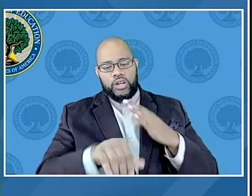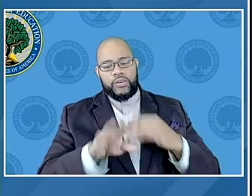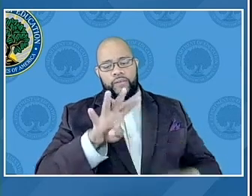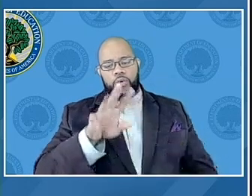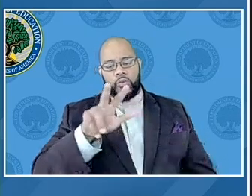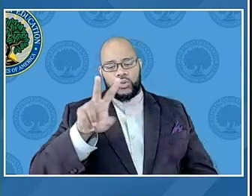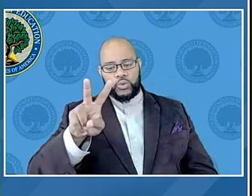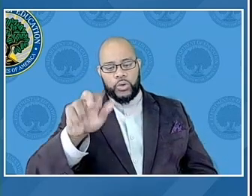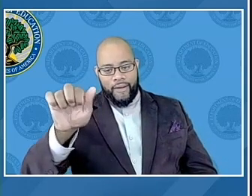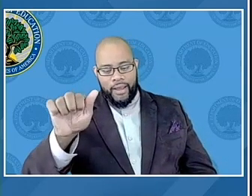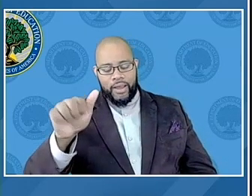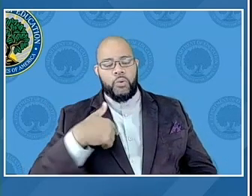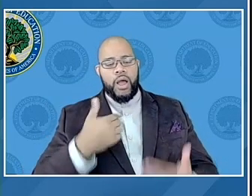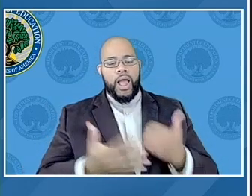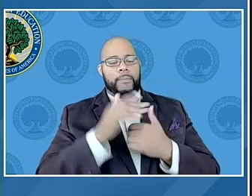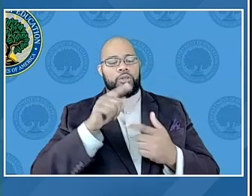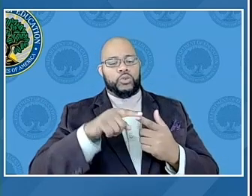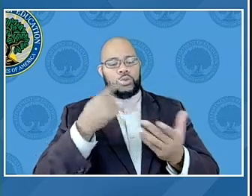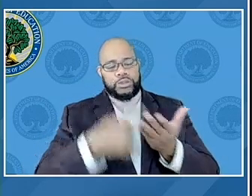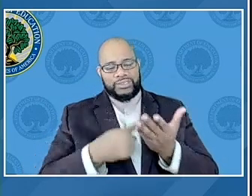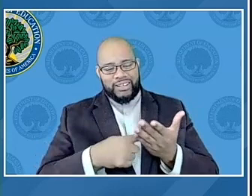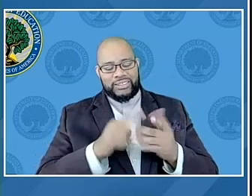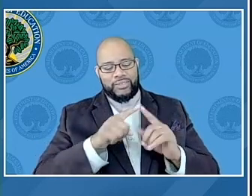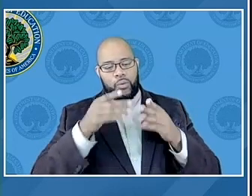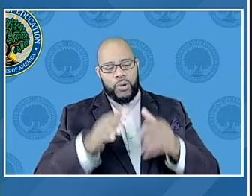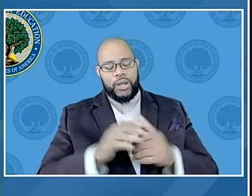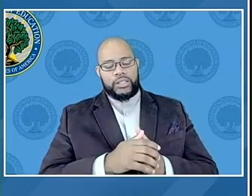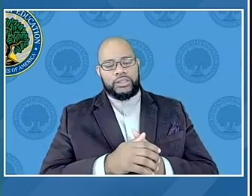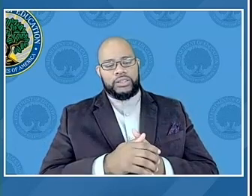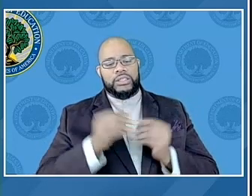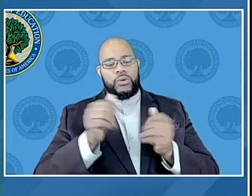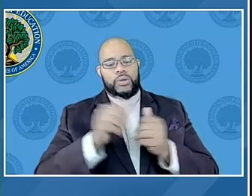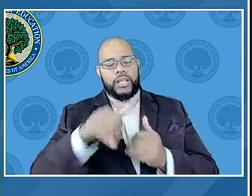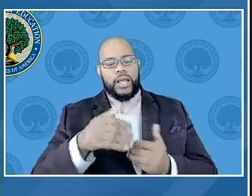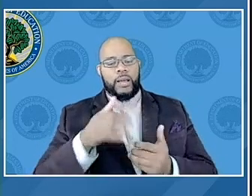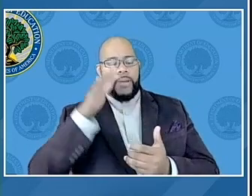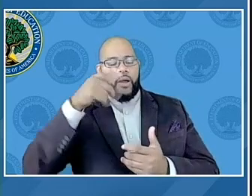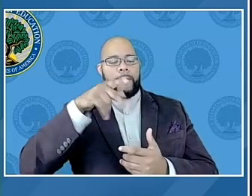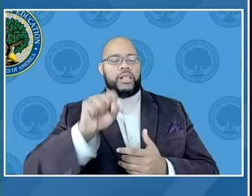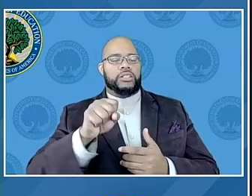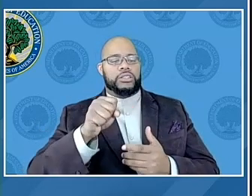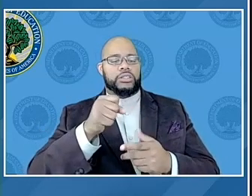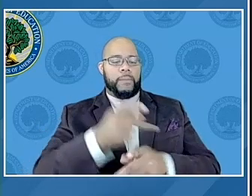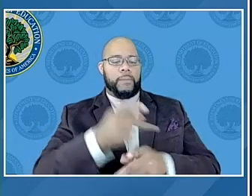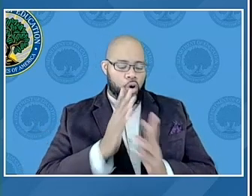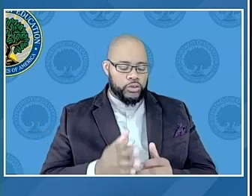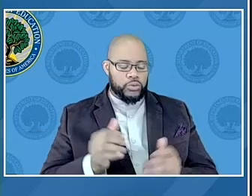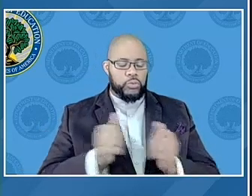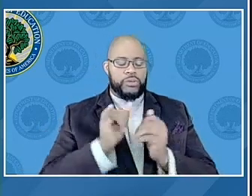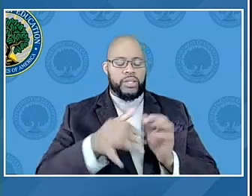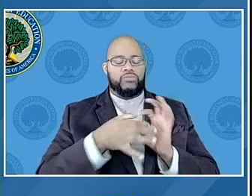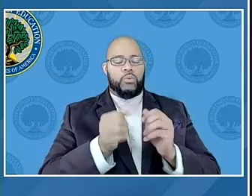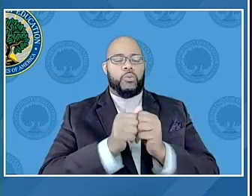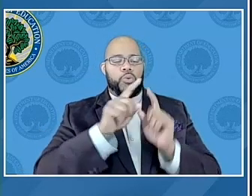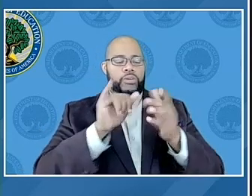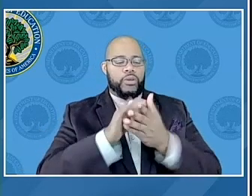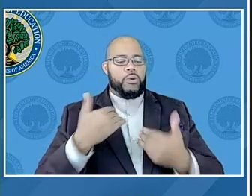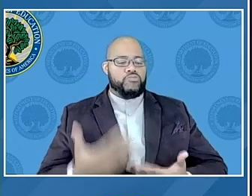happy to sort of discuss ways to deal with Parent PLUS borrowers and things of that nature with regard to the questions we're raising, but we're not looking at changing